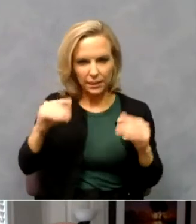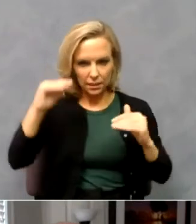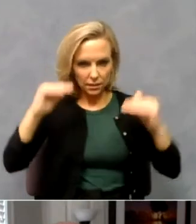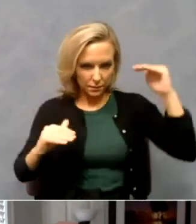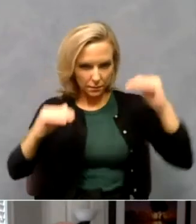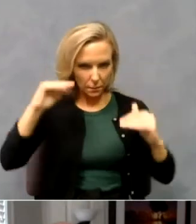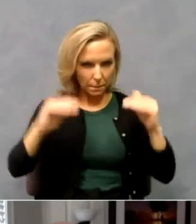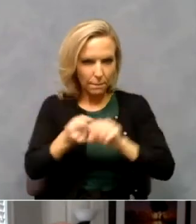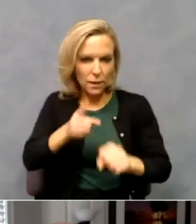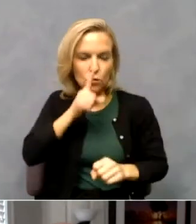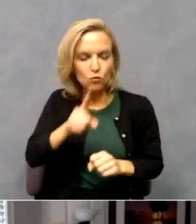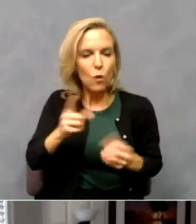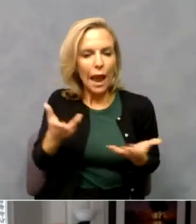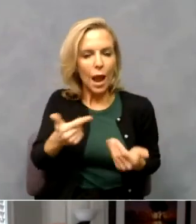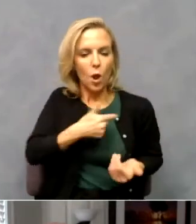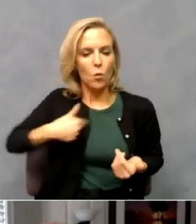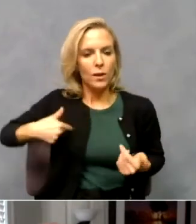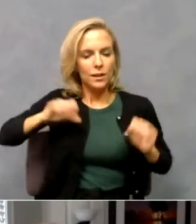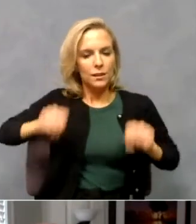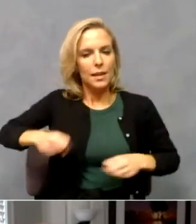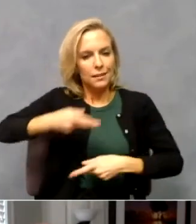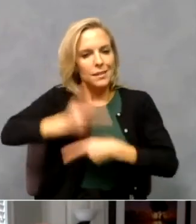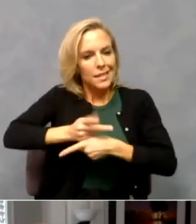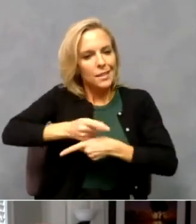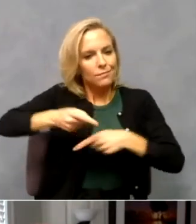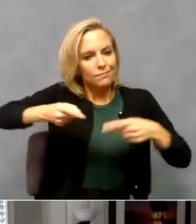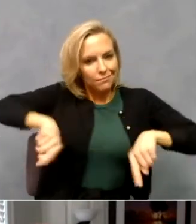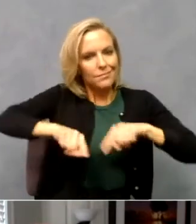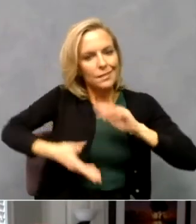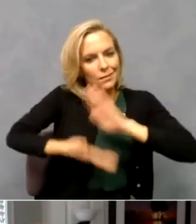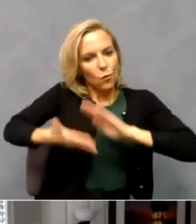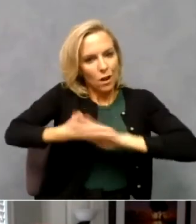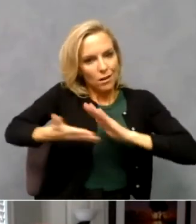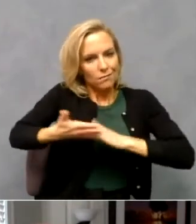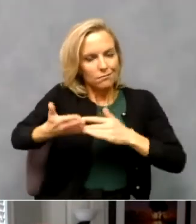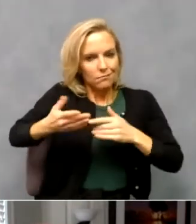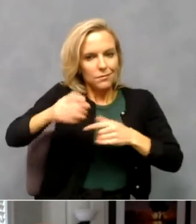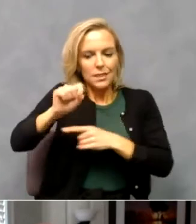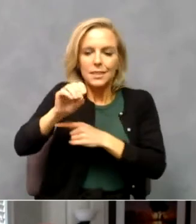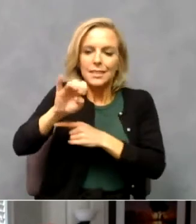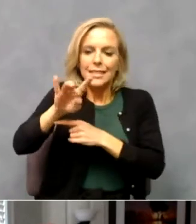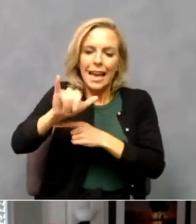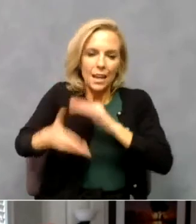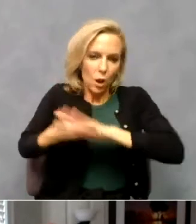society operating. So they have tried to use this balancing act as they go